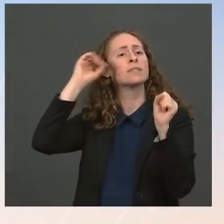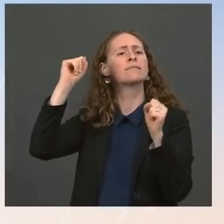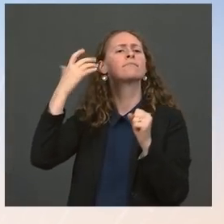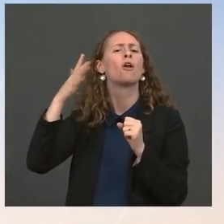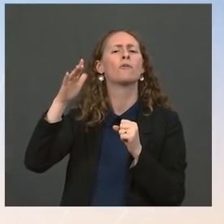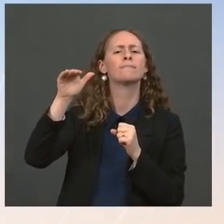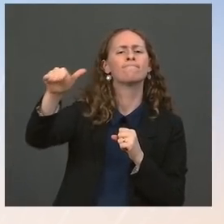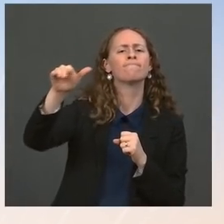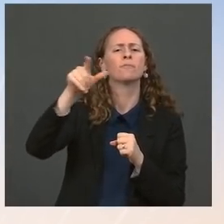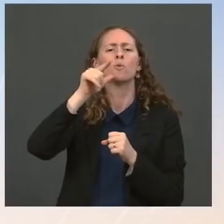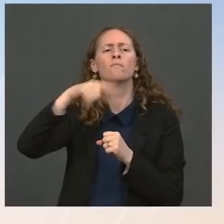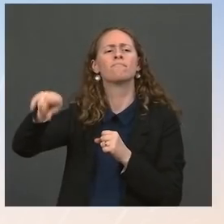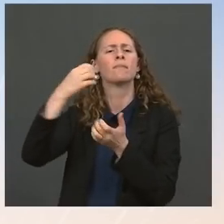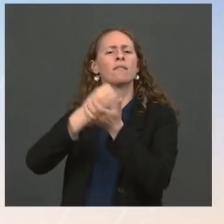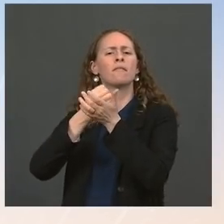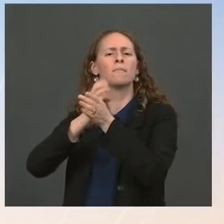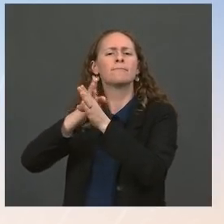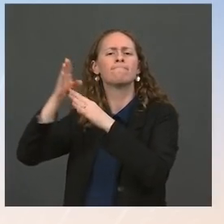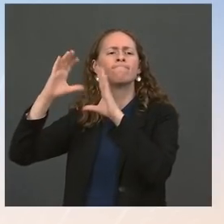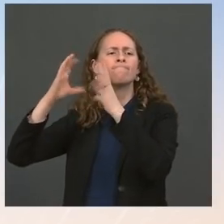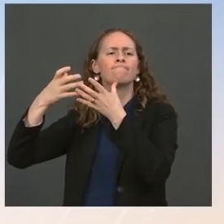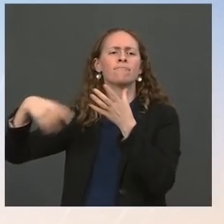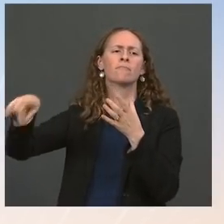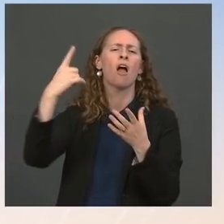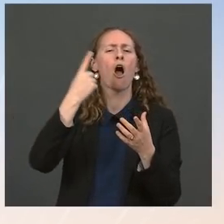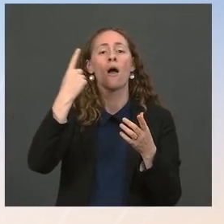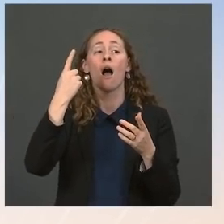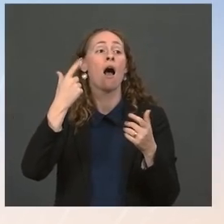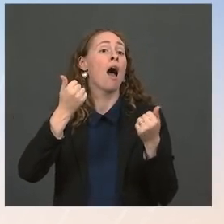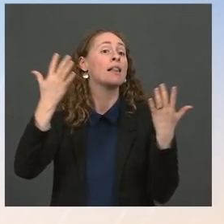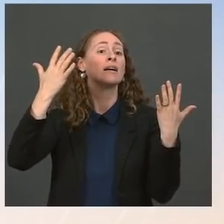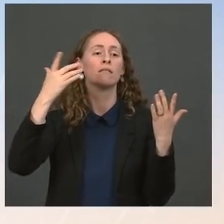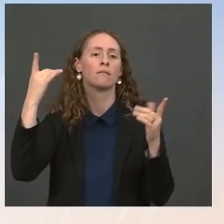as they do on any range of issues impacting the public, to continue to discuss